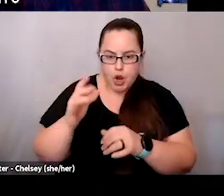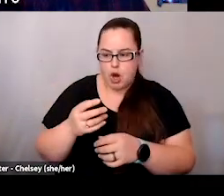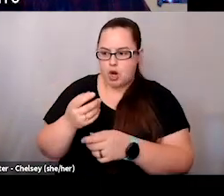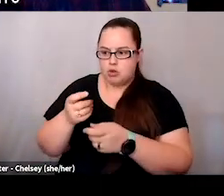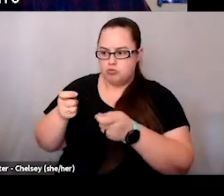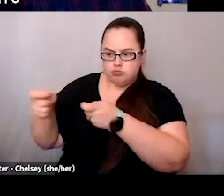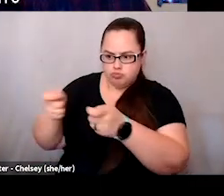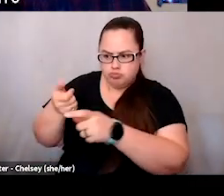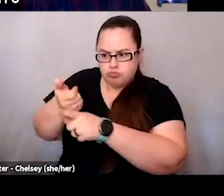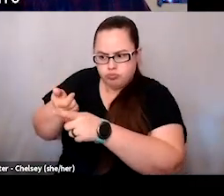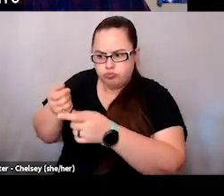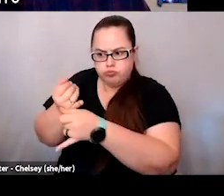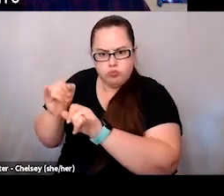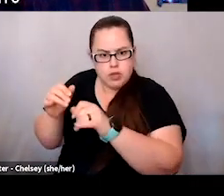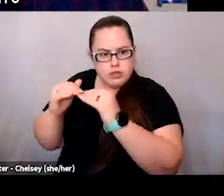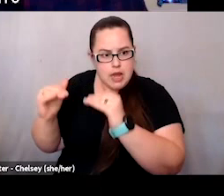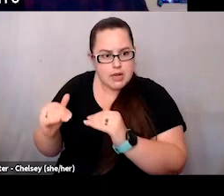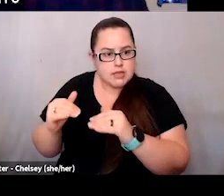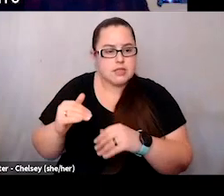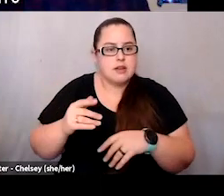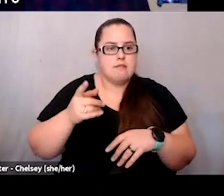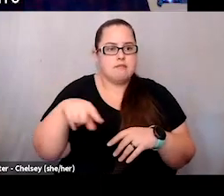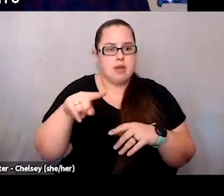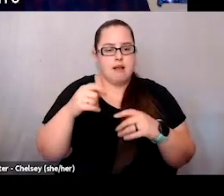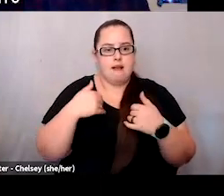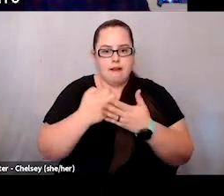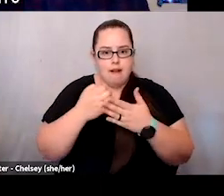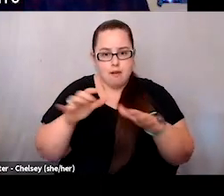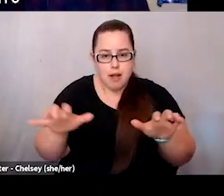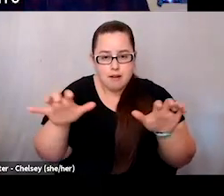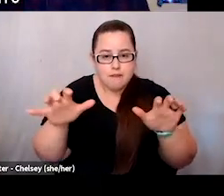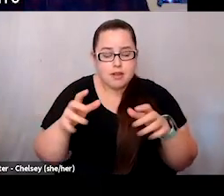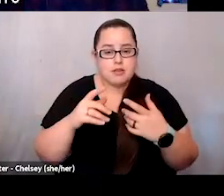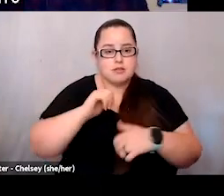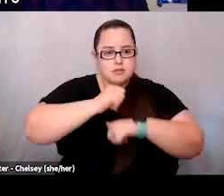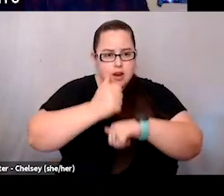to assert their sovereign status, their diversity in their economic activities,